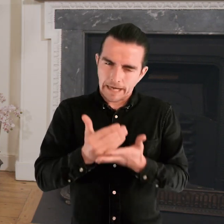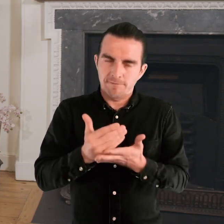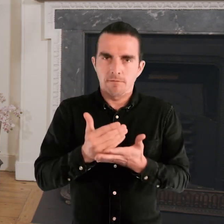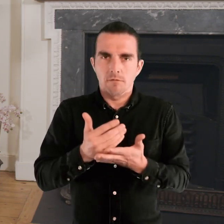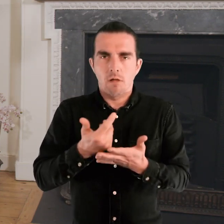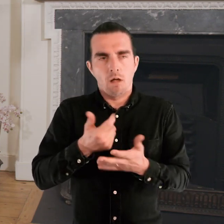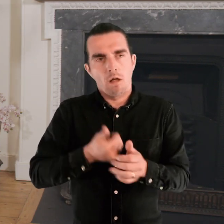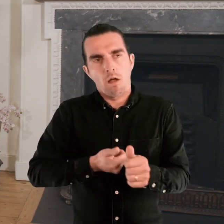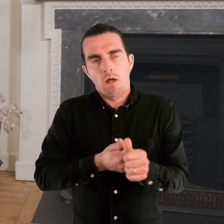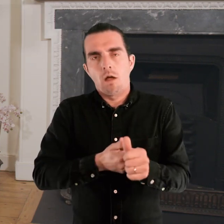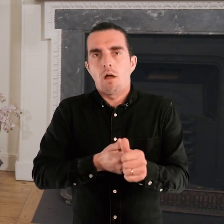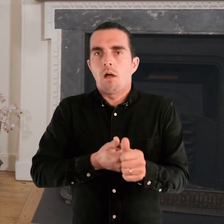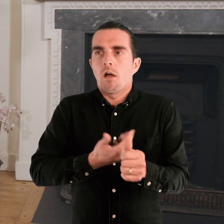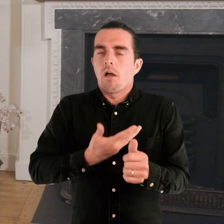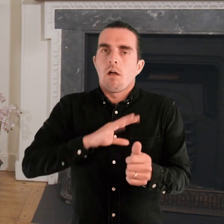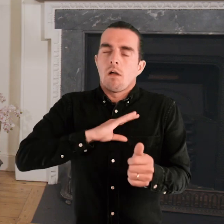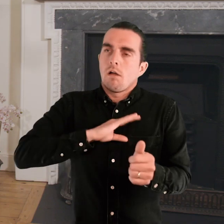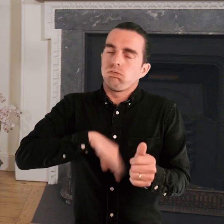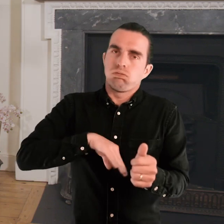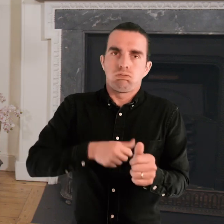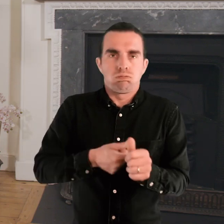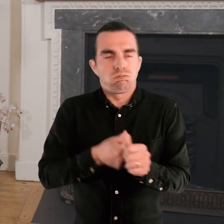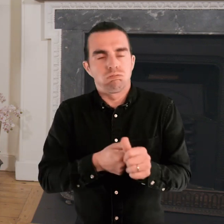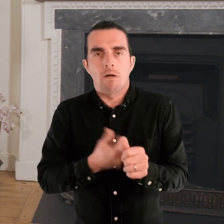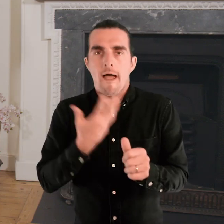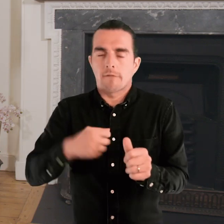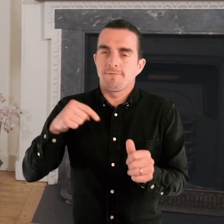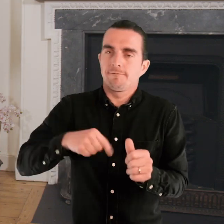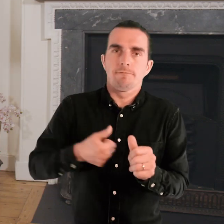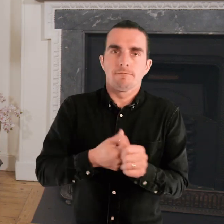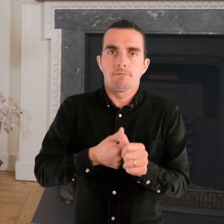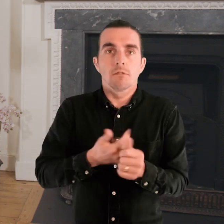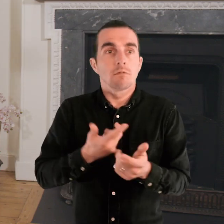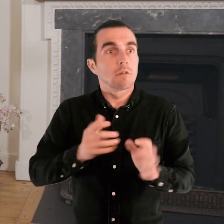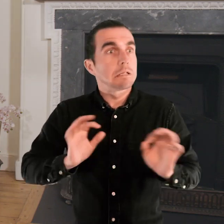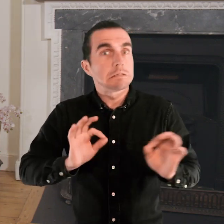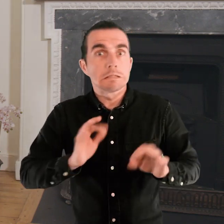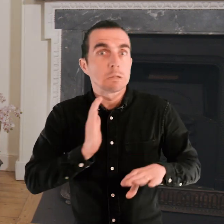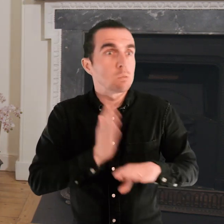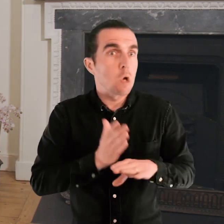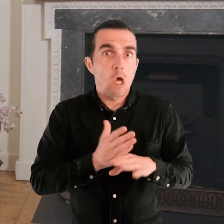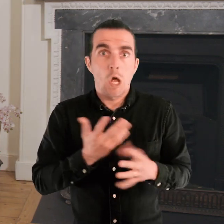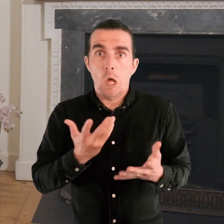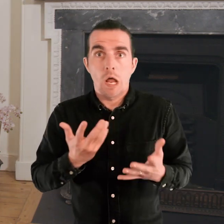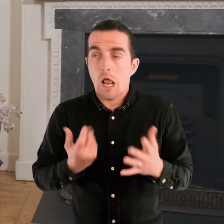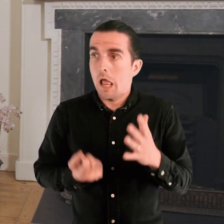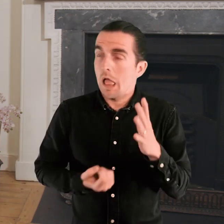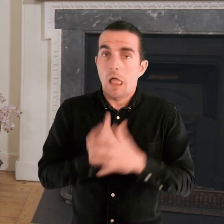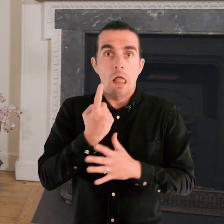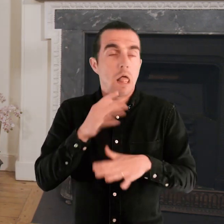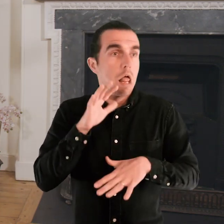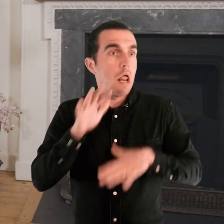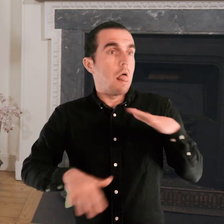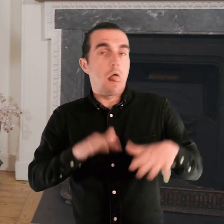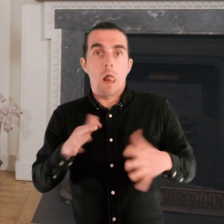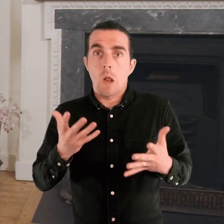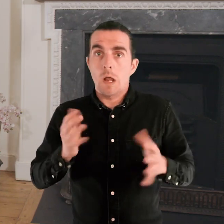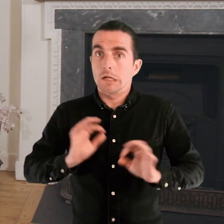to help people who fall out of work or whatever, and one way is that their lives are damaged;